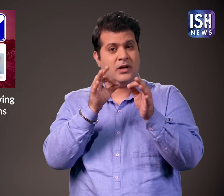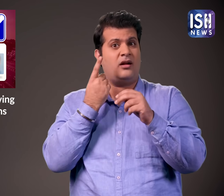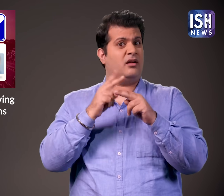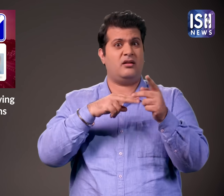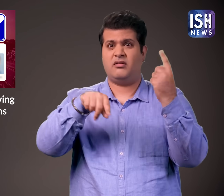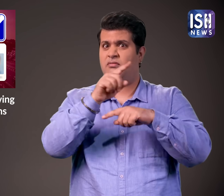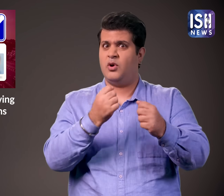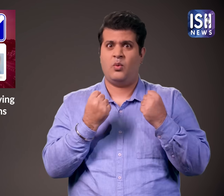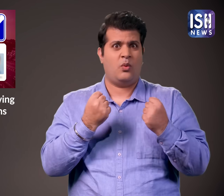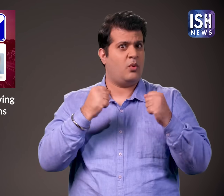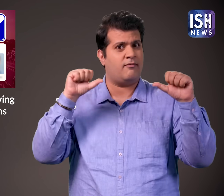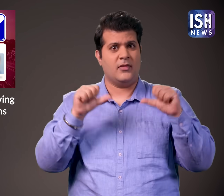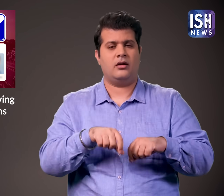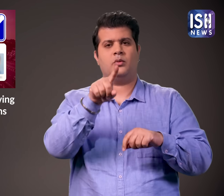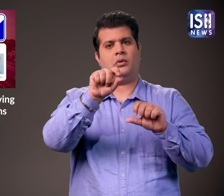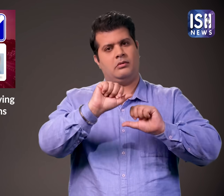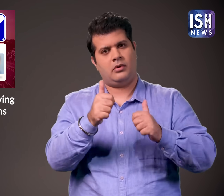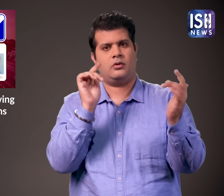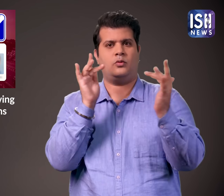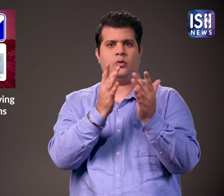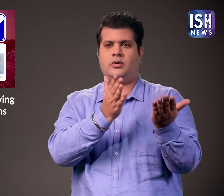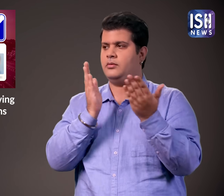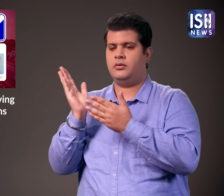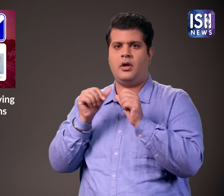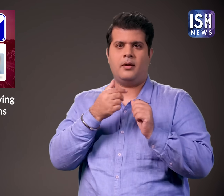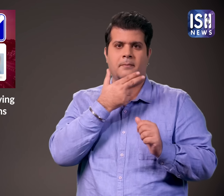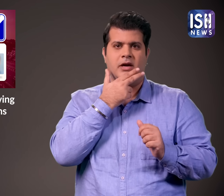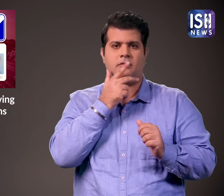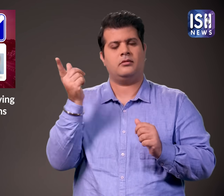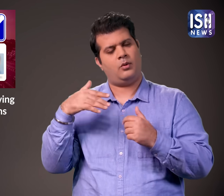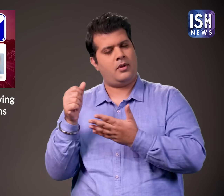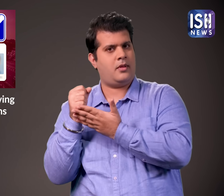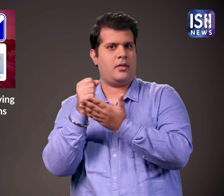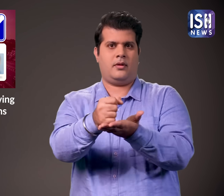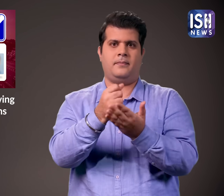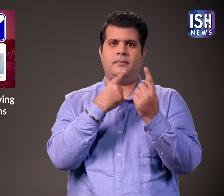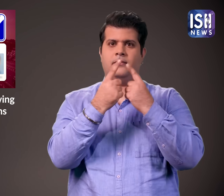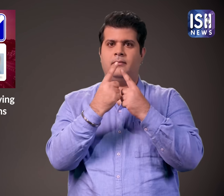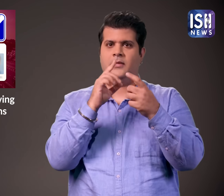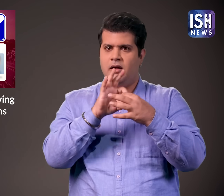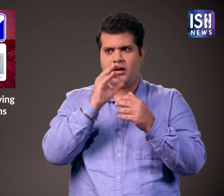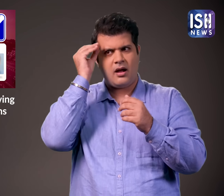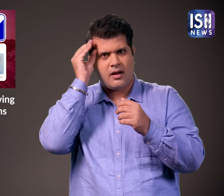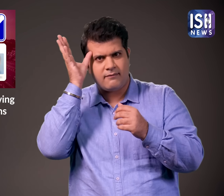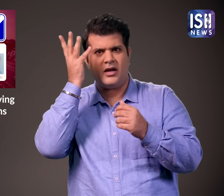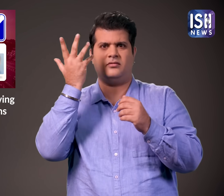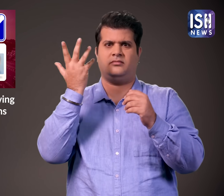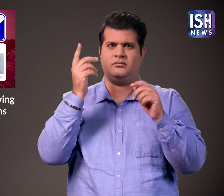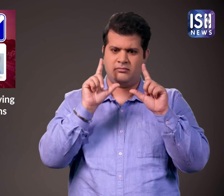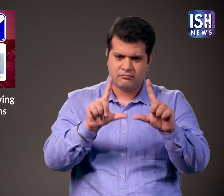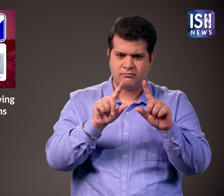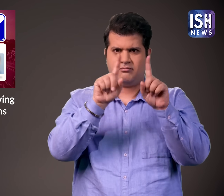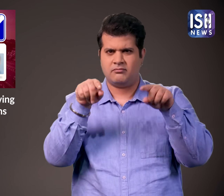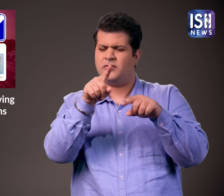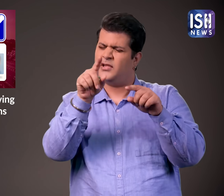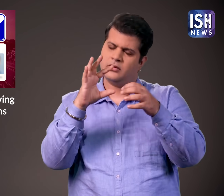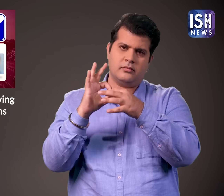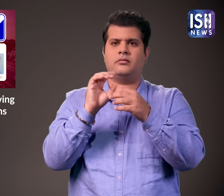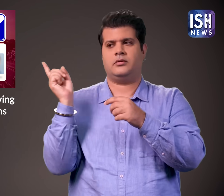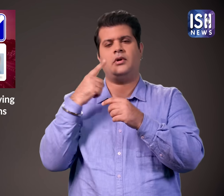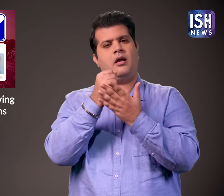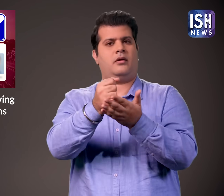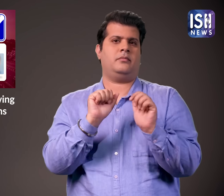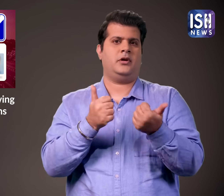If it becomes difficult, contact Aman—he will definitely help with all related matters.